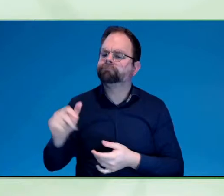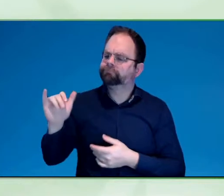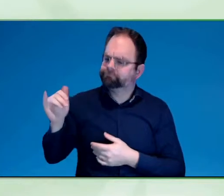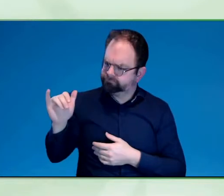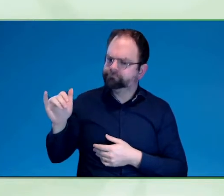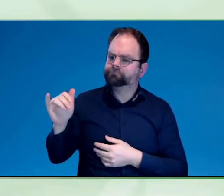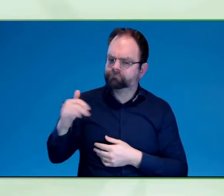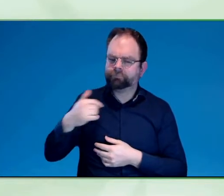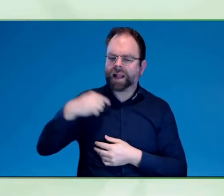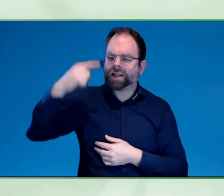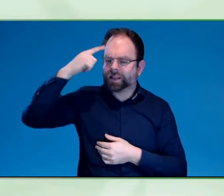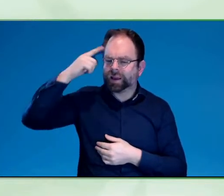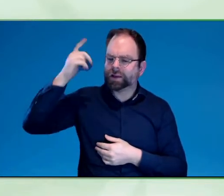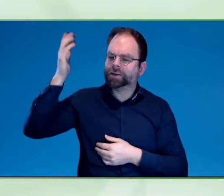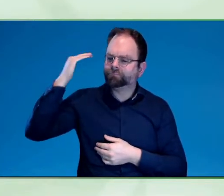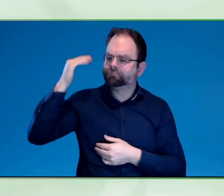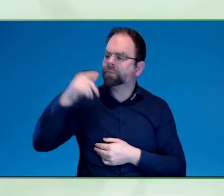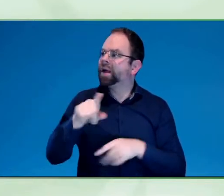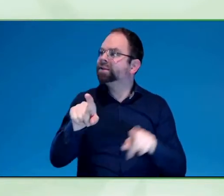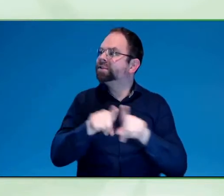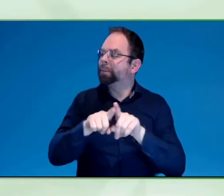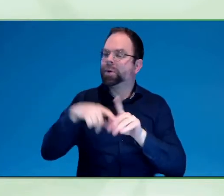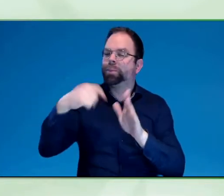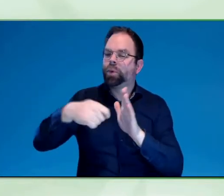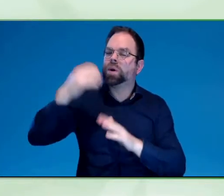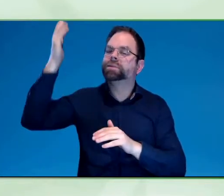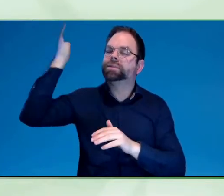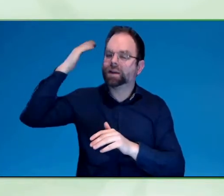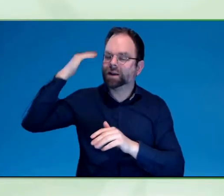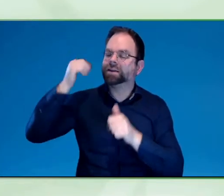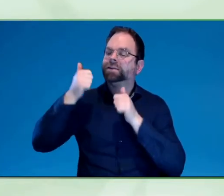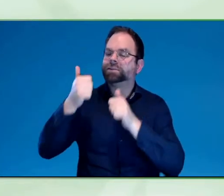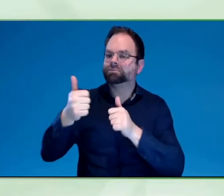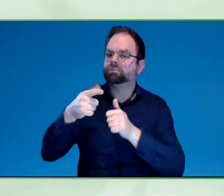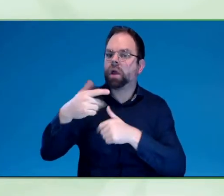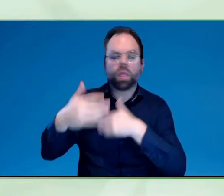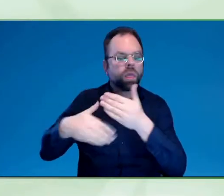is important to make such initiatives but not to finish in one year.